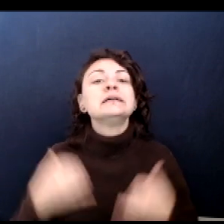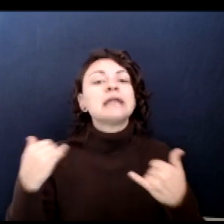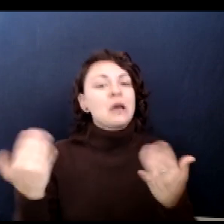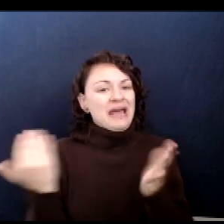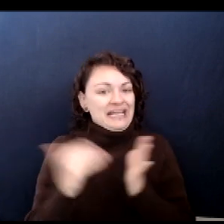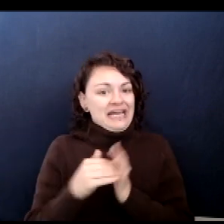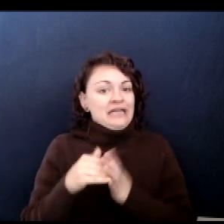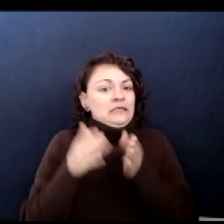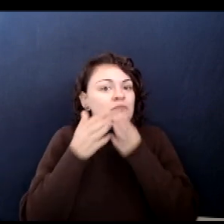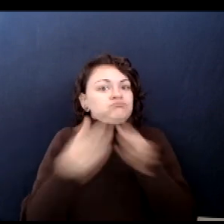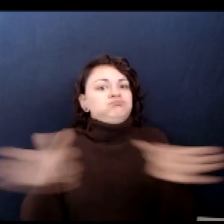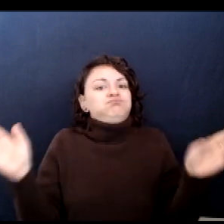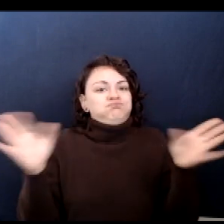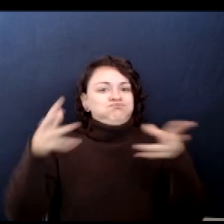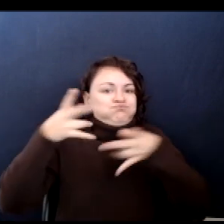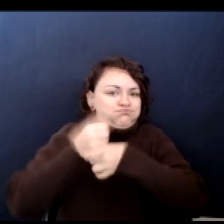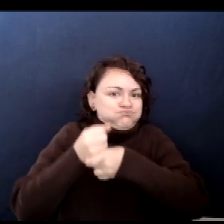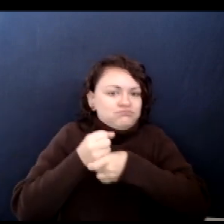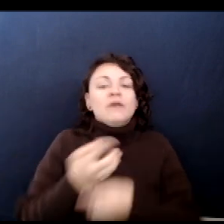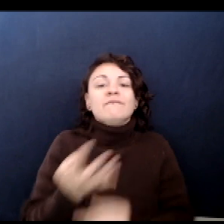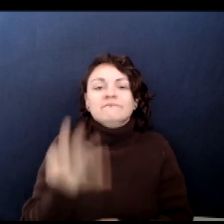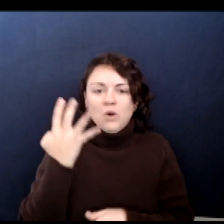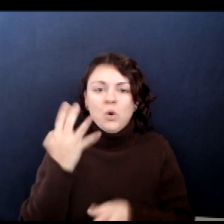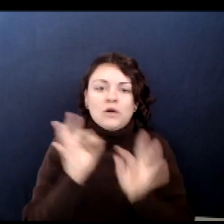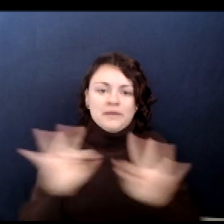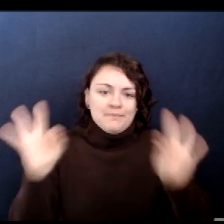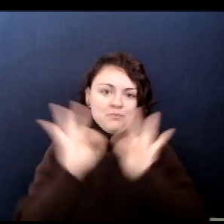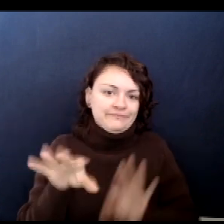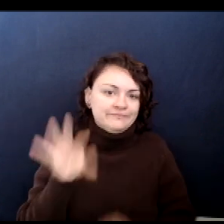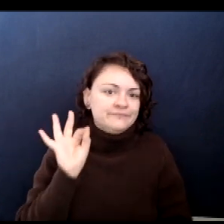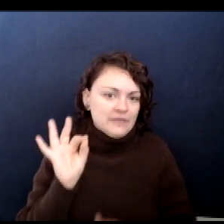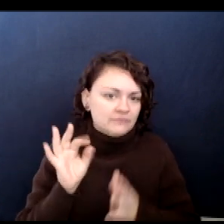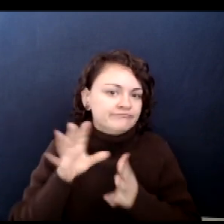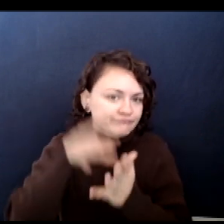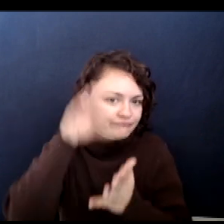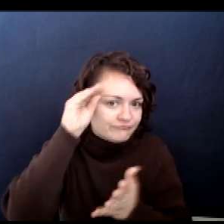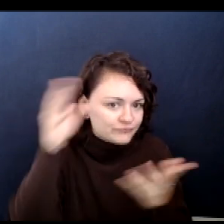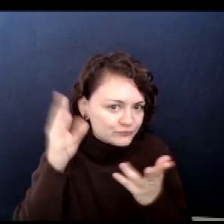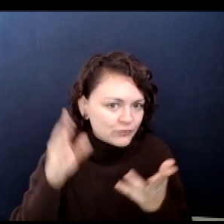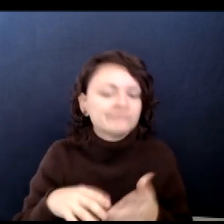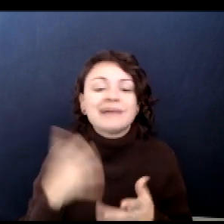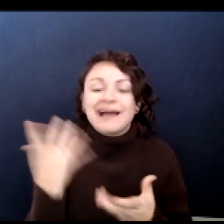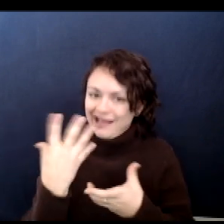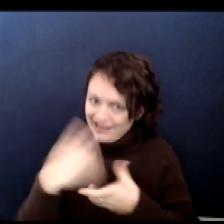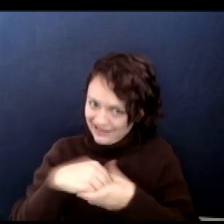the four key findings from this work that merge quantitative and qualitative results together.